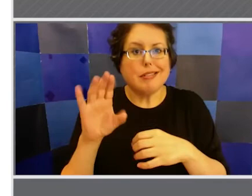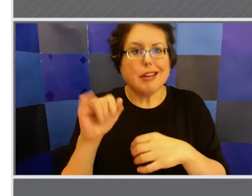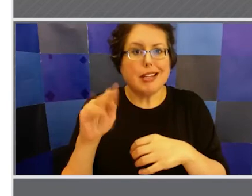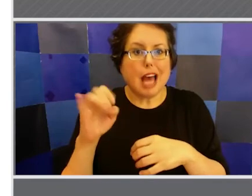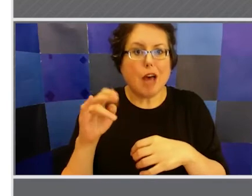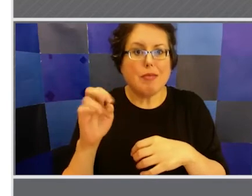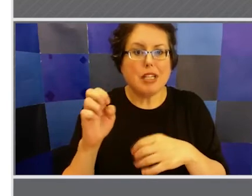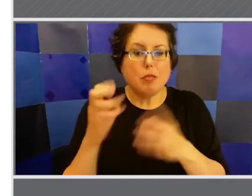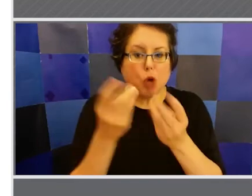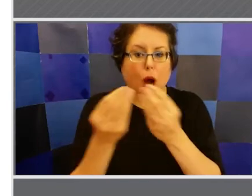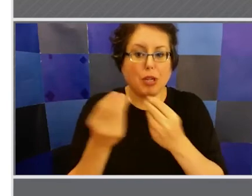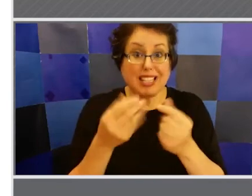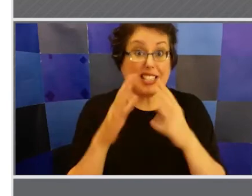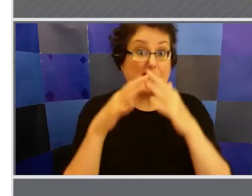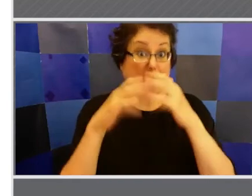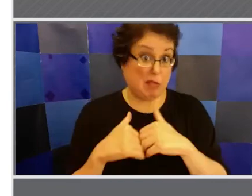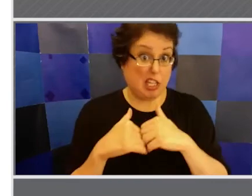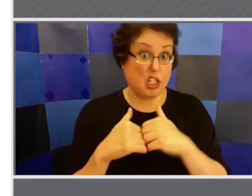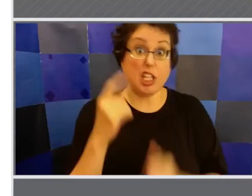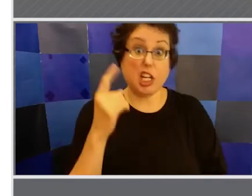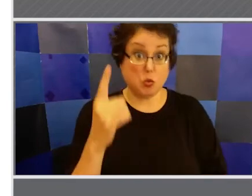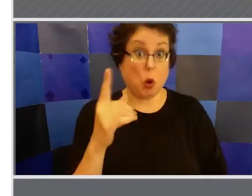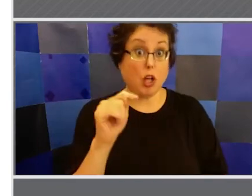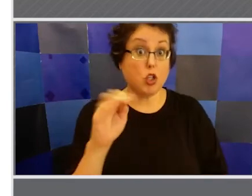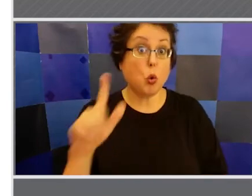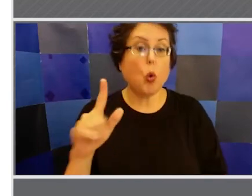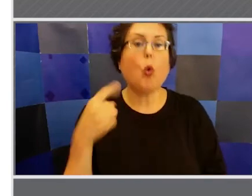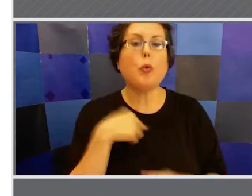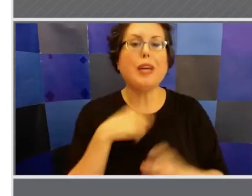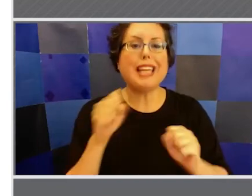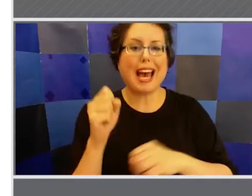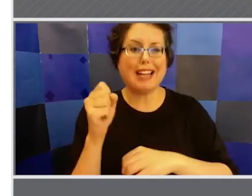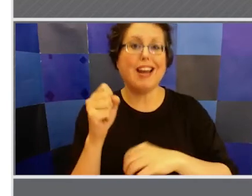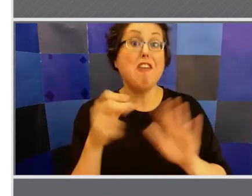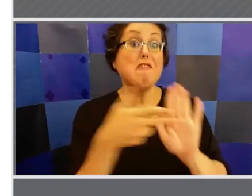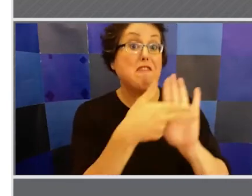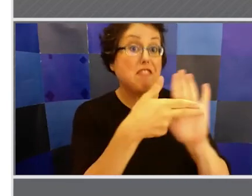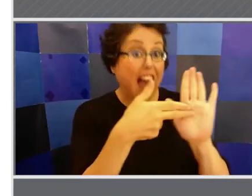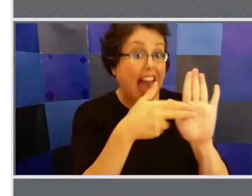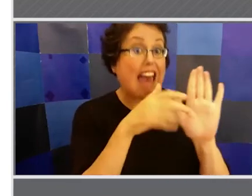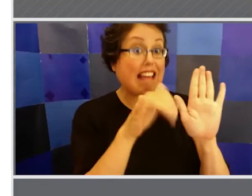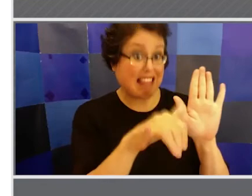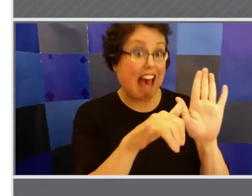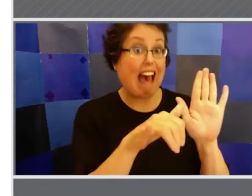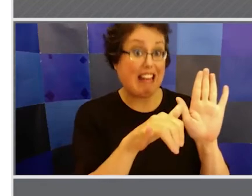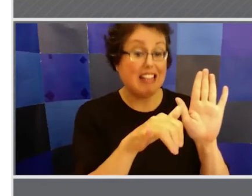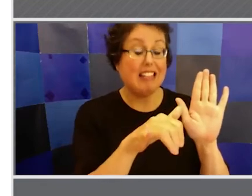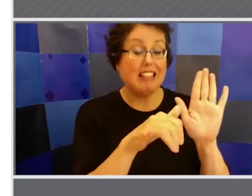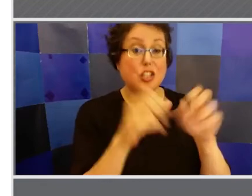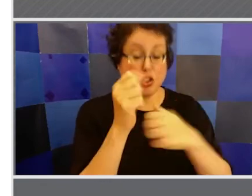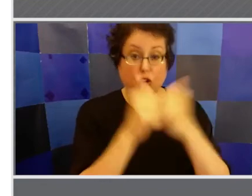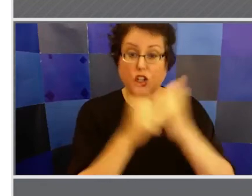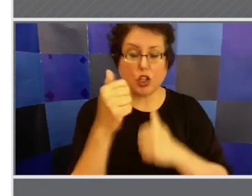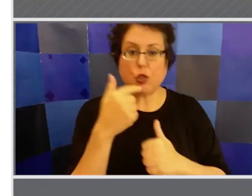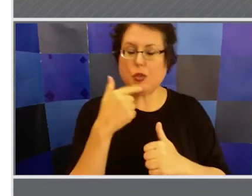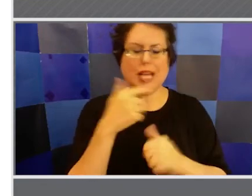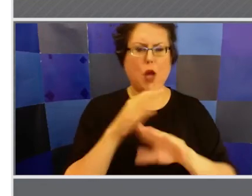just one tool in the toolbox so it's important to flag the structures, early in the process that they should not be demolished.